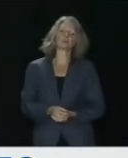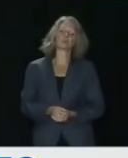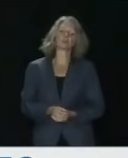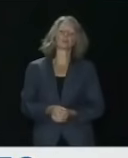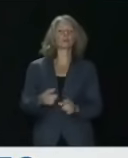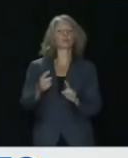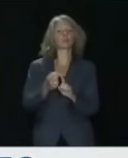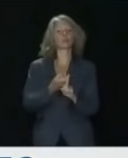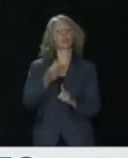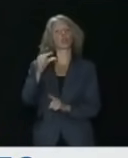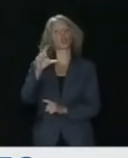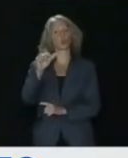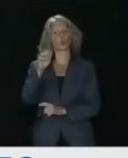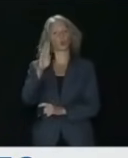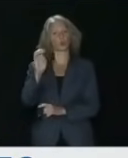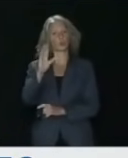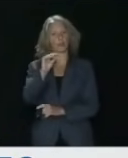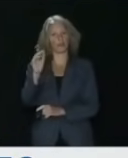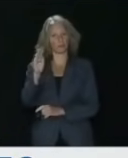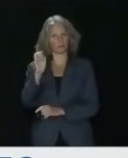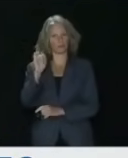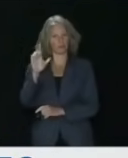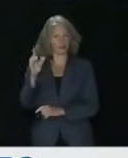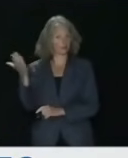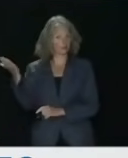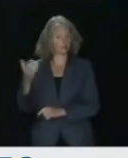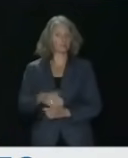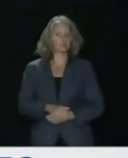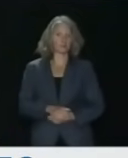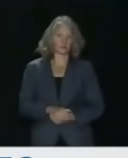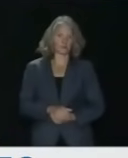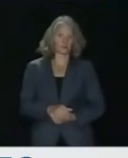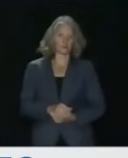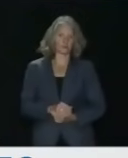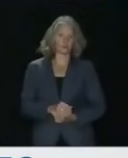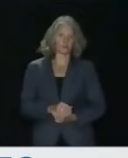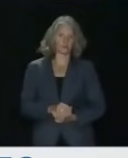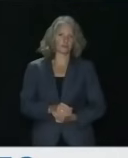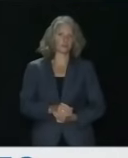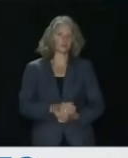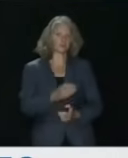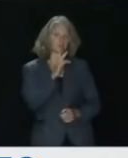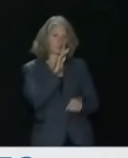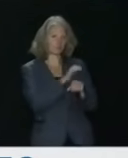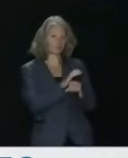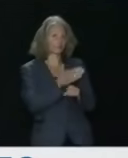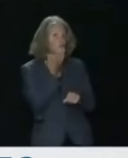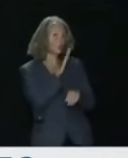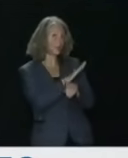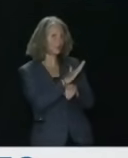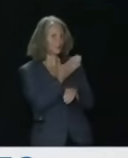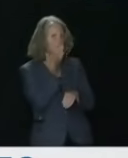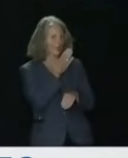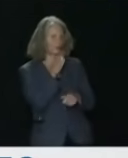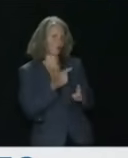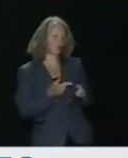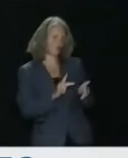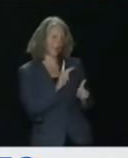QUESTION. FIRST QUESTION, IS FROM THE "GLOBE & MAIL."